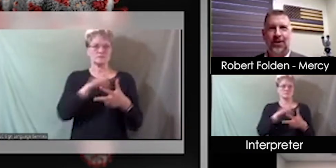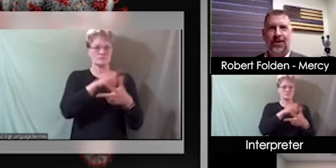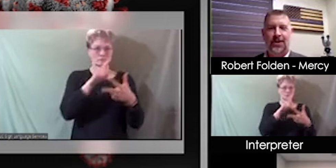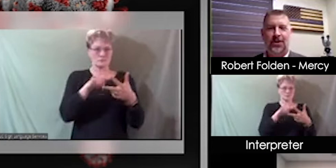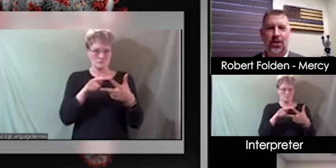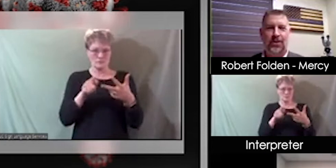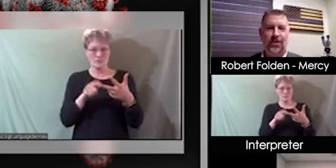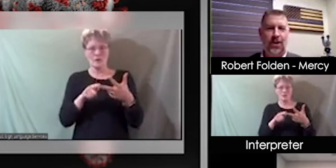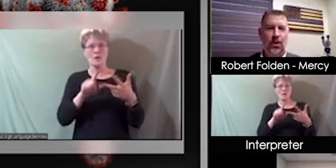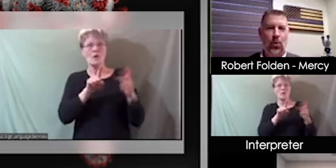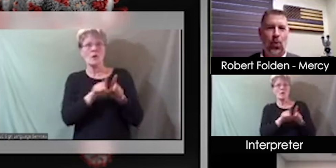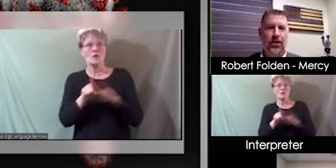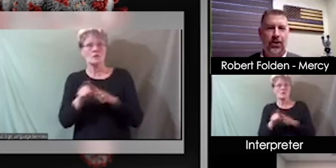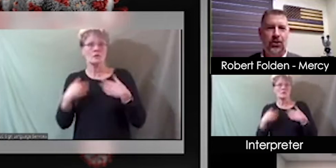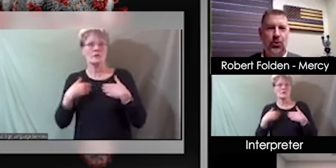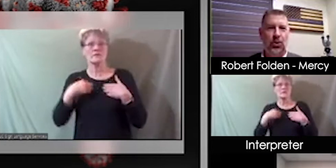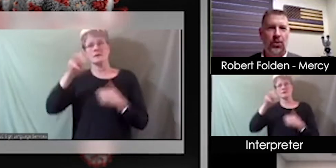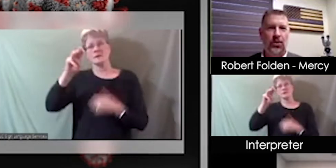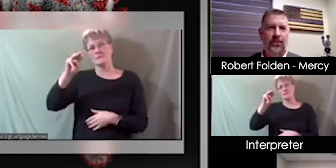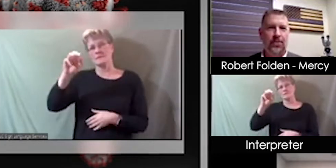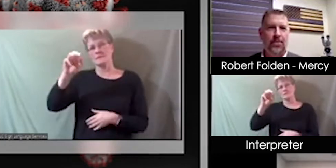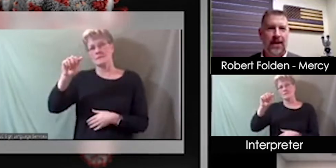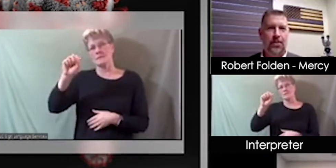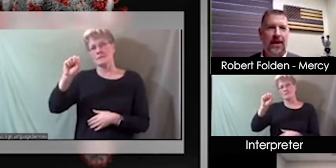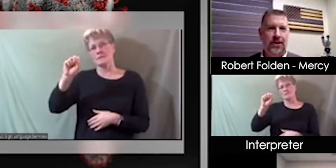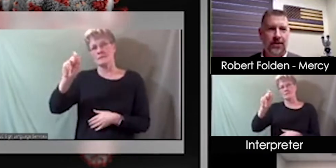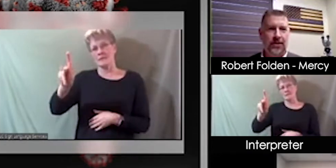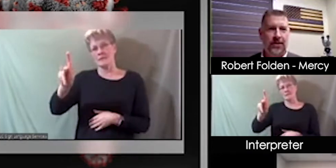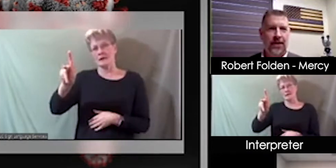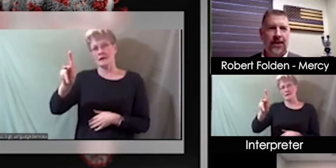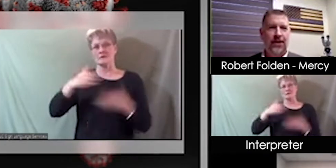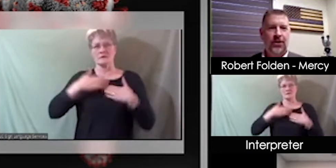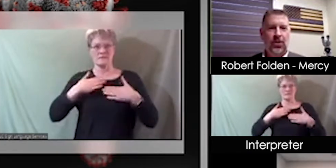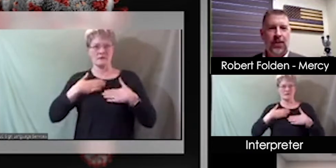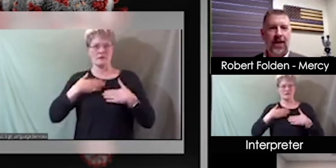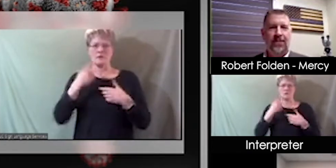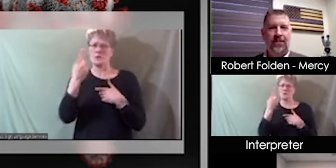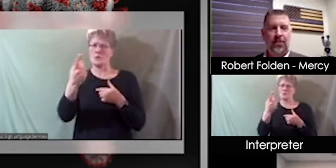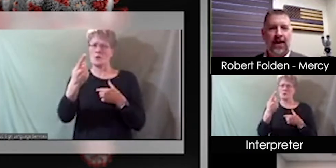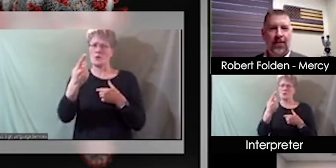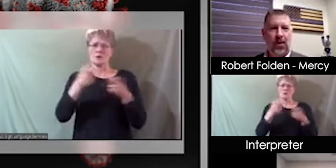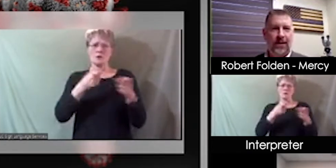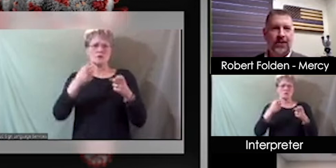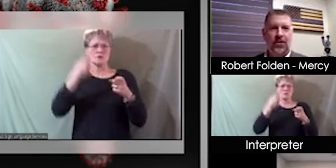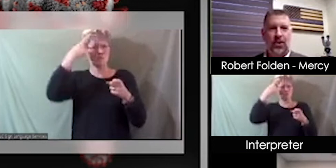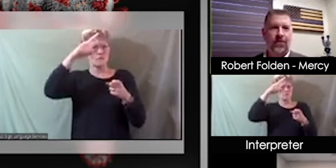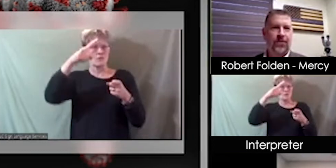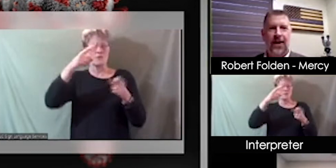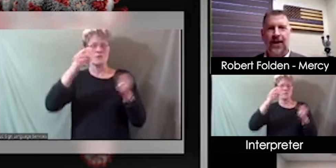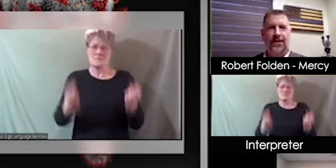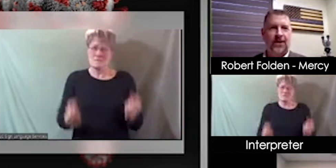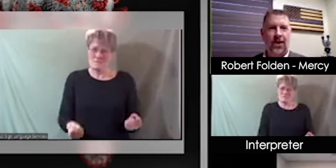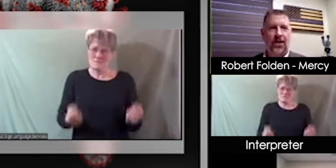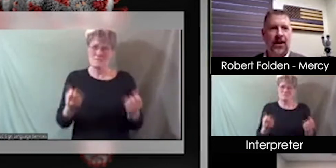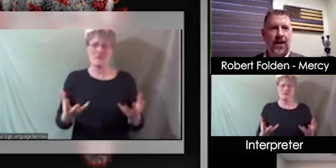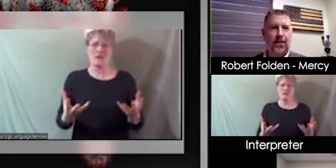which is sort of one control for many patients. So we have we have ways to sort of flex our